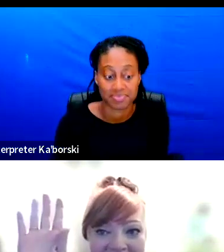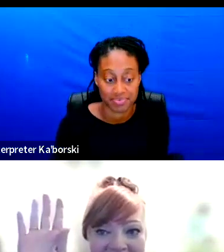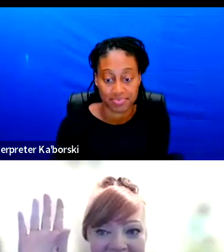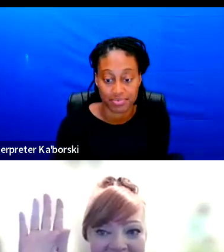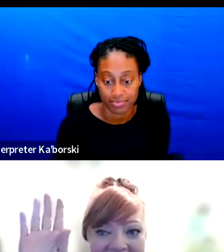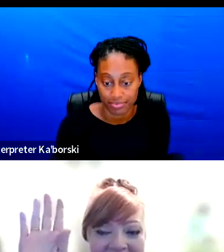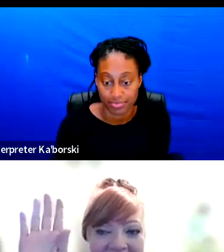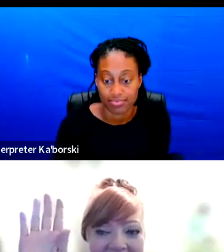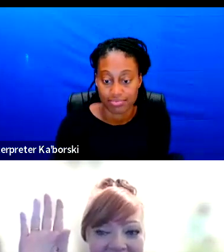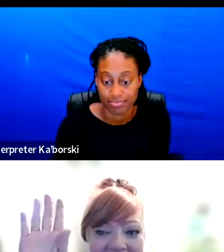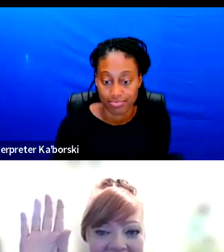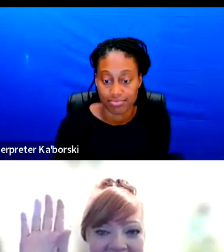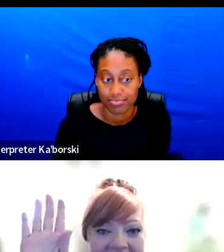Adam Ayers w/ APRIL: Henry, you got your hand up.